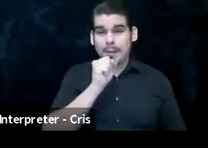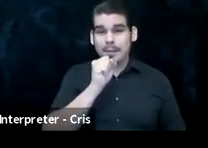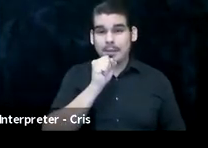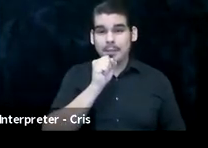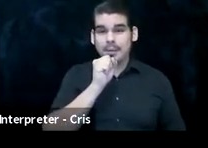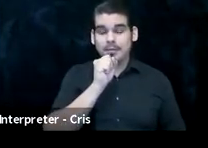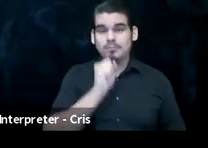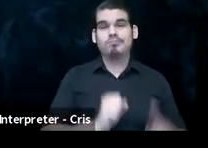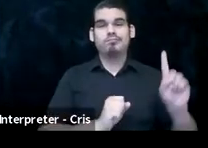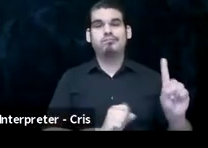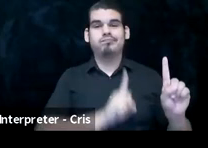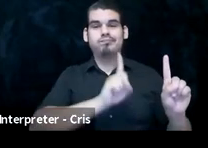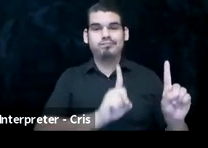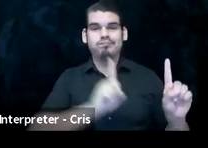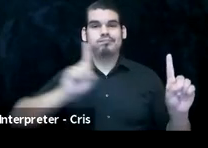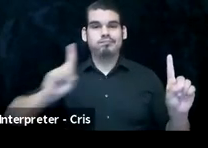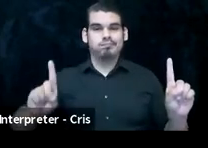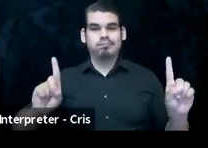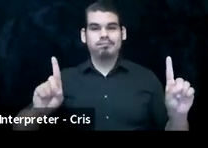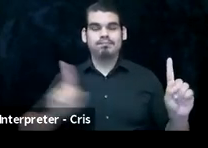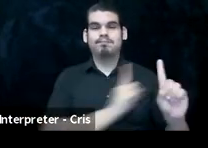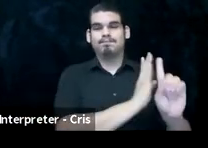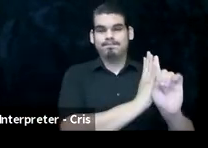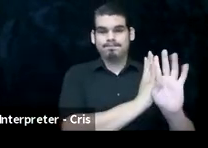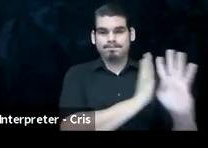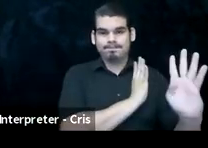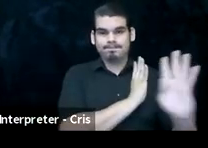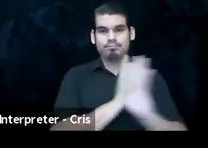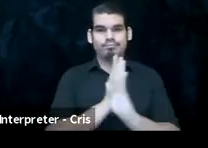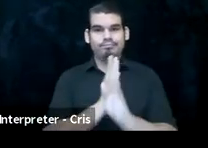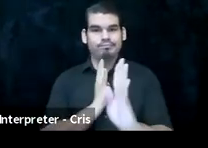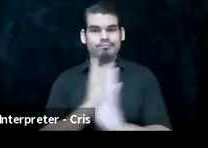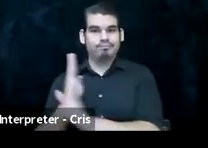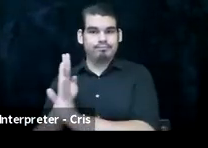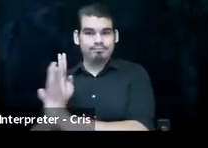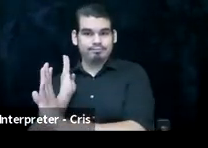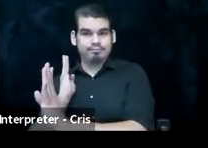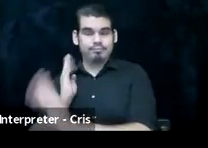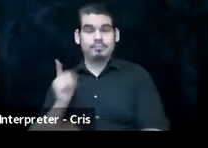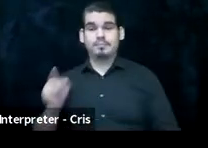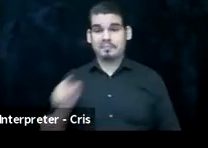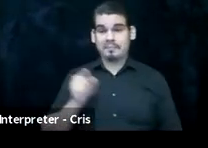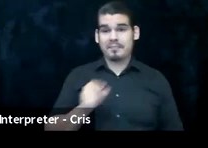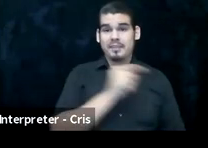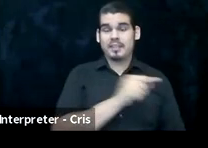Katherine Squire: Behind the microphone that they want to speak at and each of these microphones have a purpose, so there is a pro microphone.